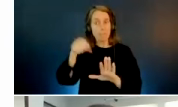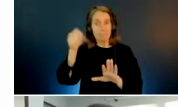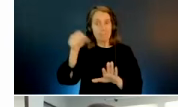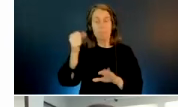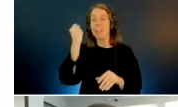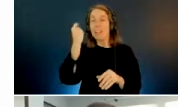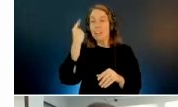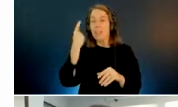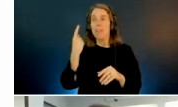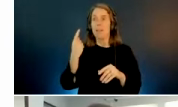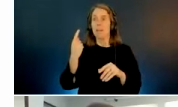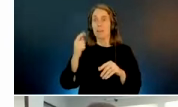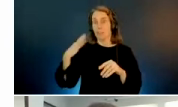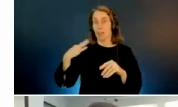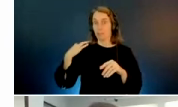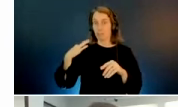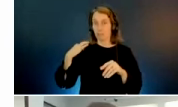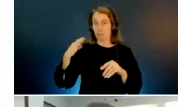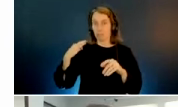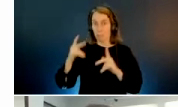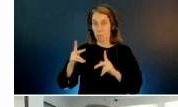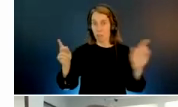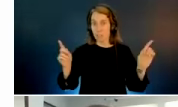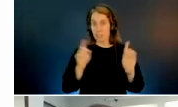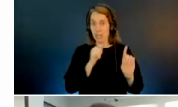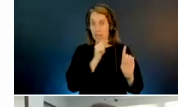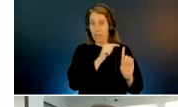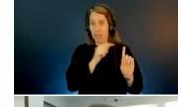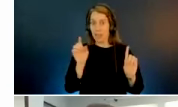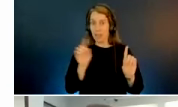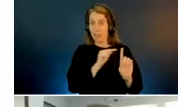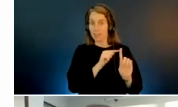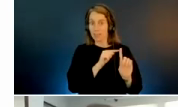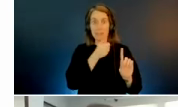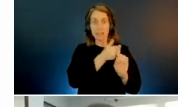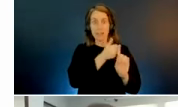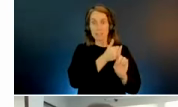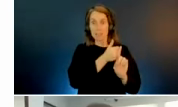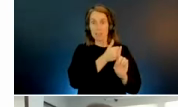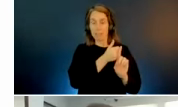have with you isn't eligible to vote curbside as well um they need to go inside to vote um